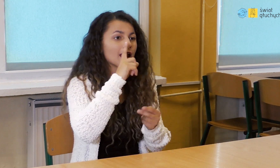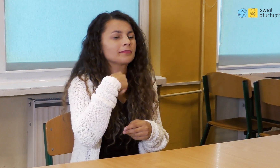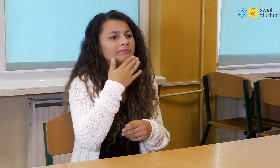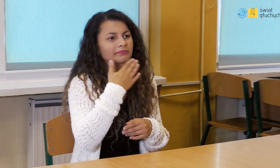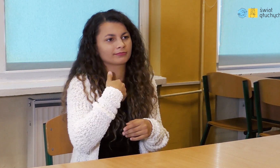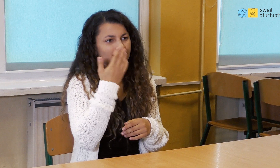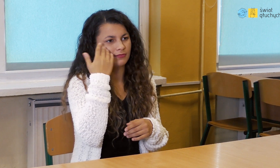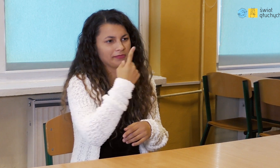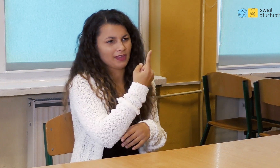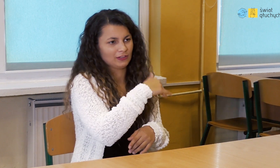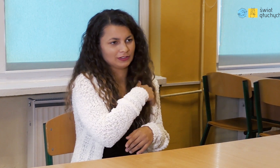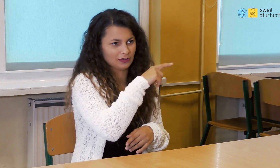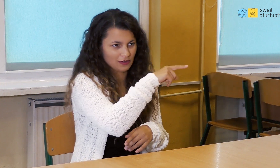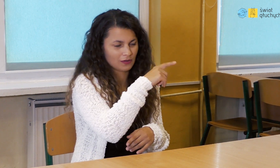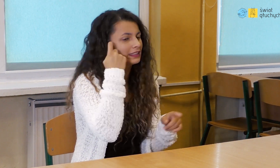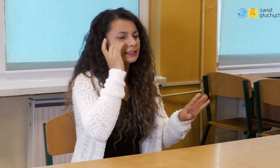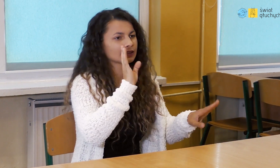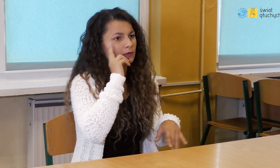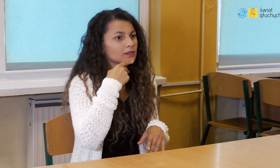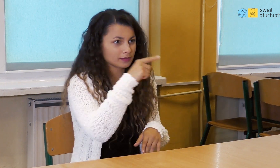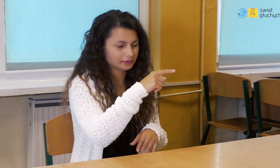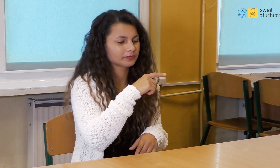For example, when I was in the first school for the deaf,